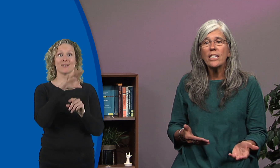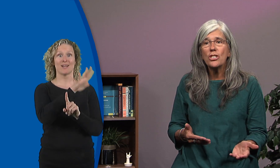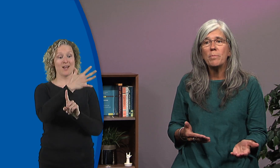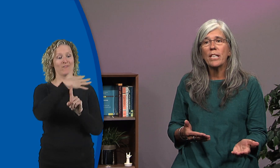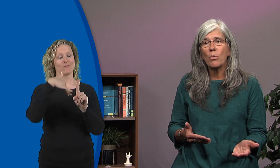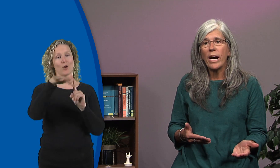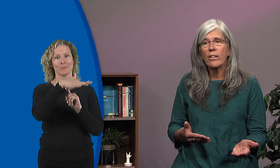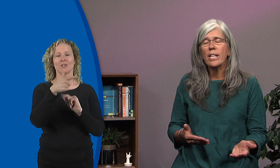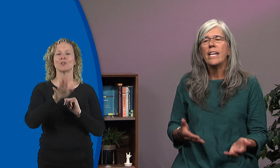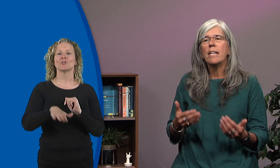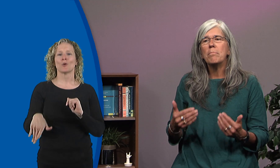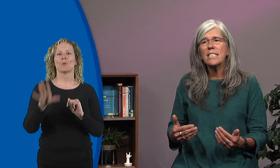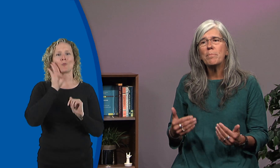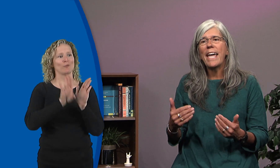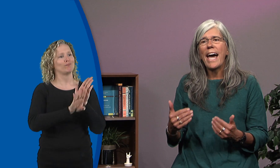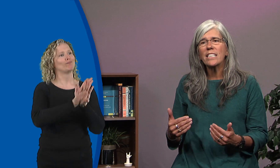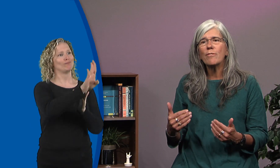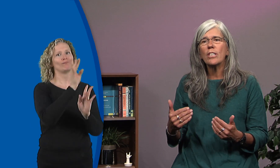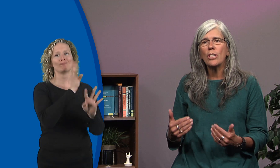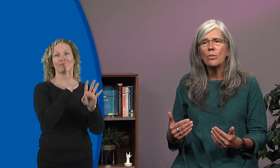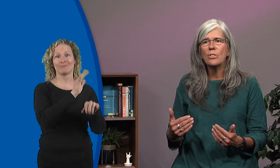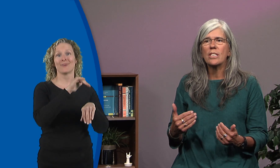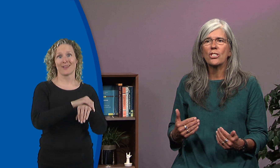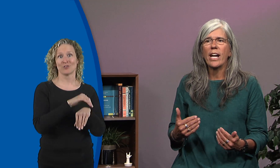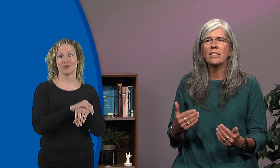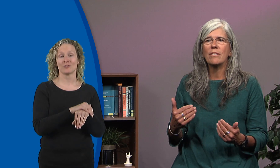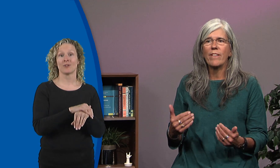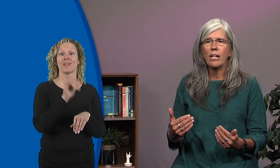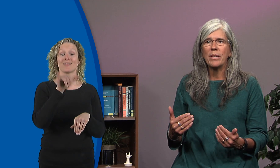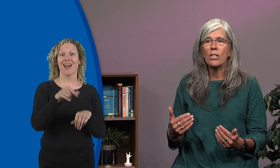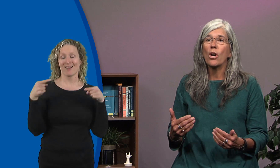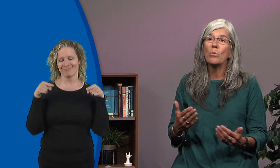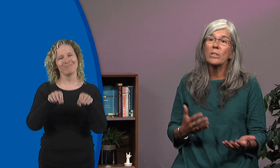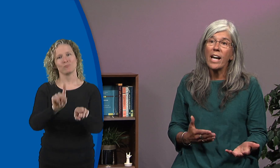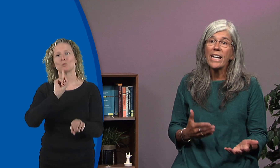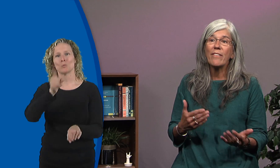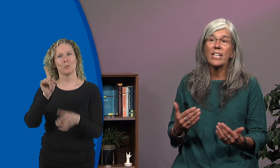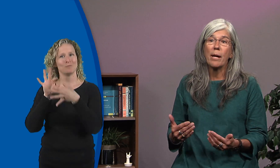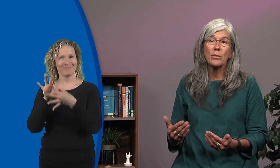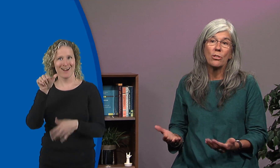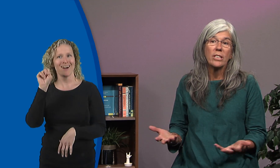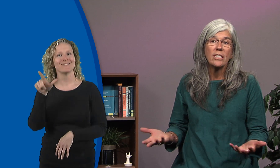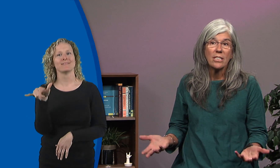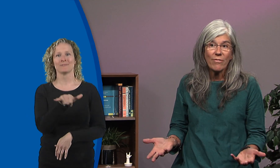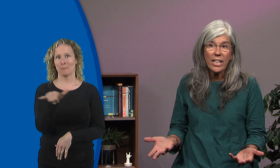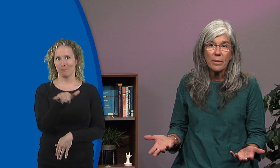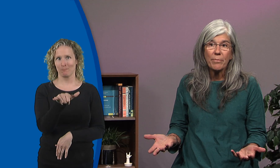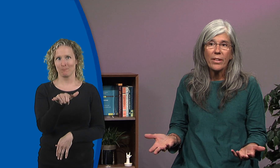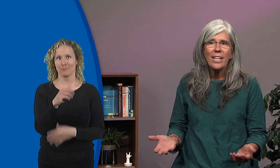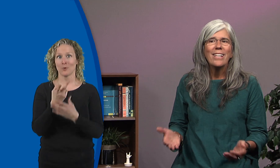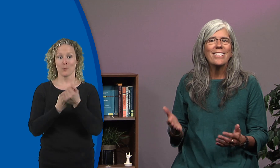to be acquired, it must be actively used in the child's environment or it will not have the opportunity to develop.